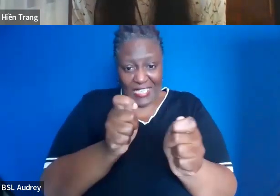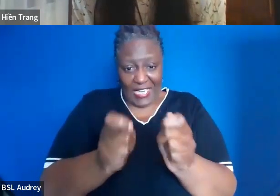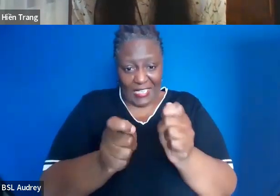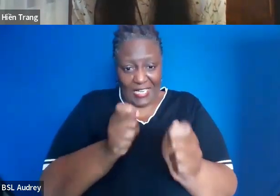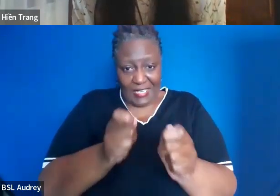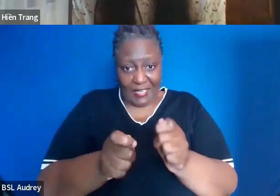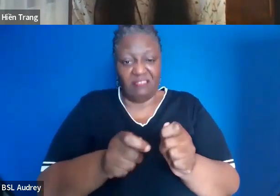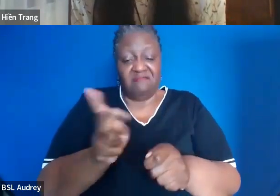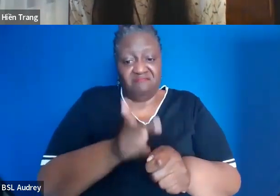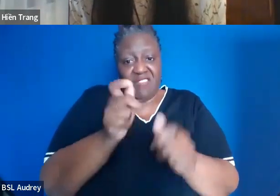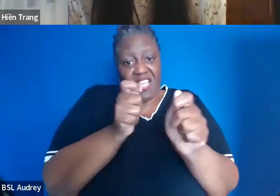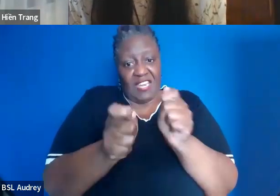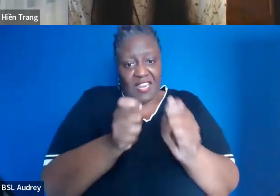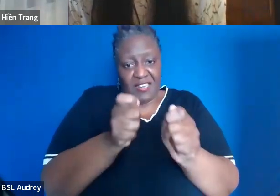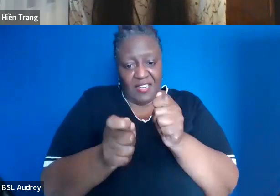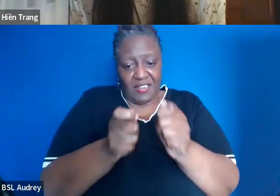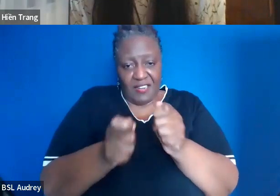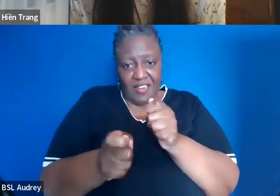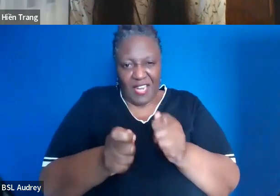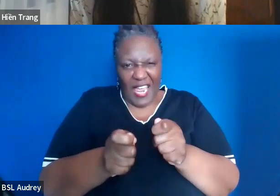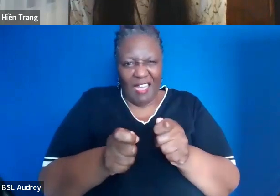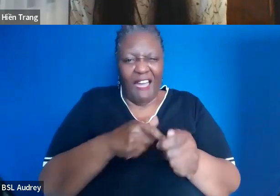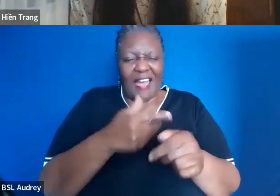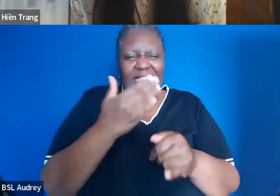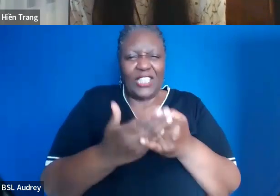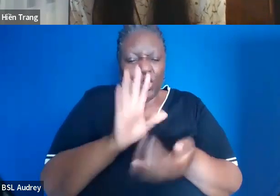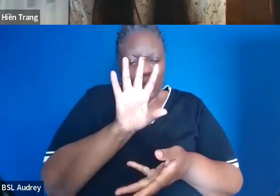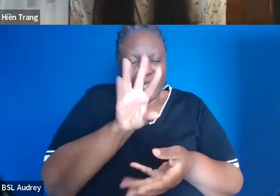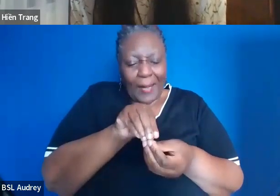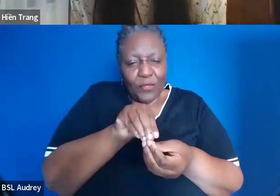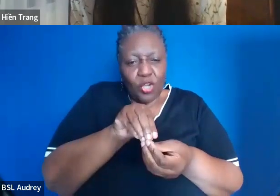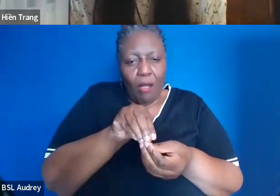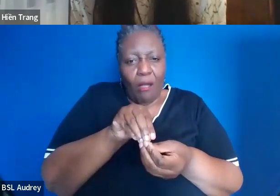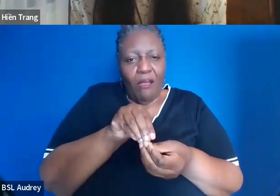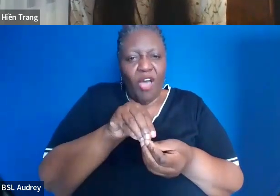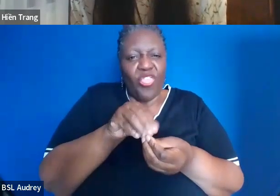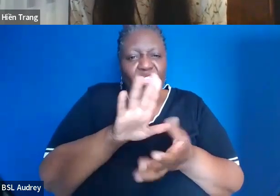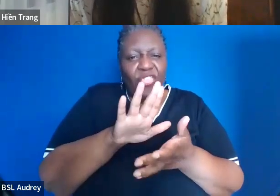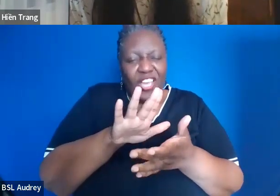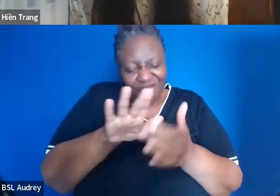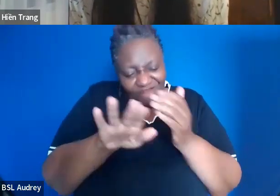multiple iterative stages until it captures like the essence of the poem and for me the decisions